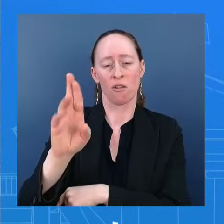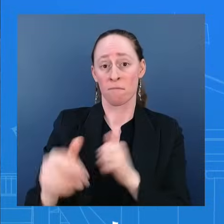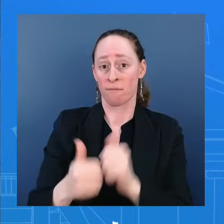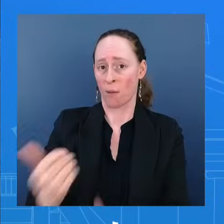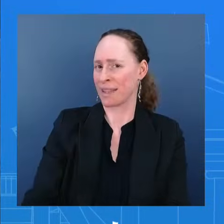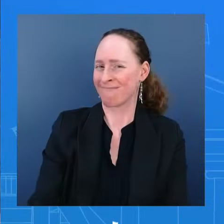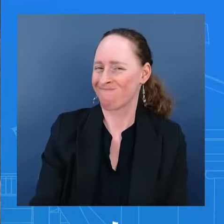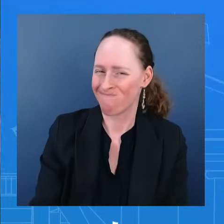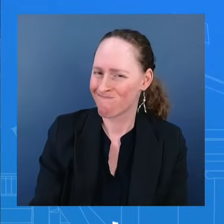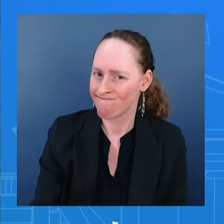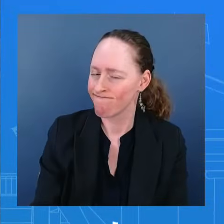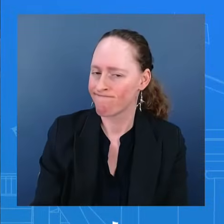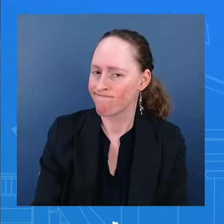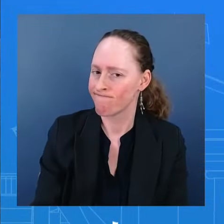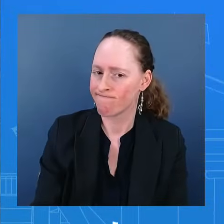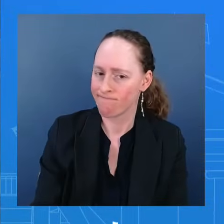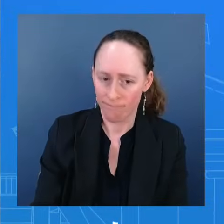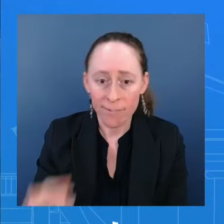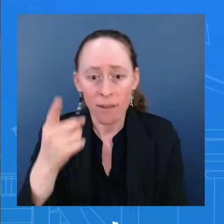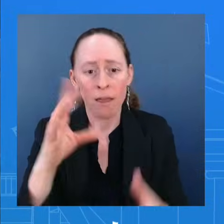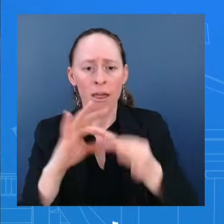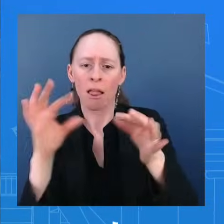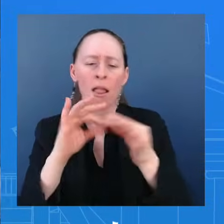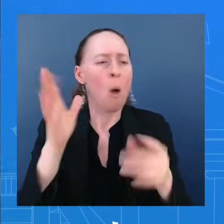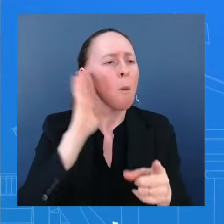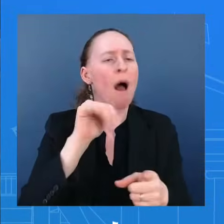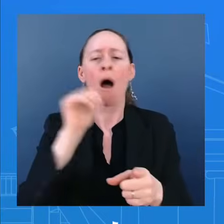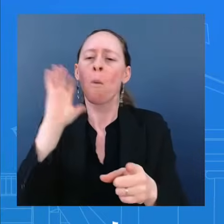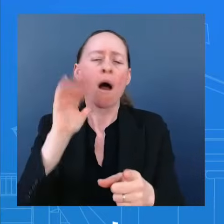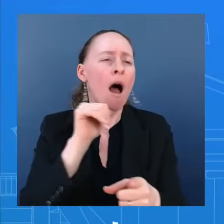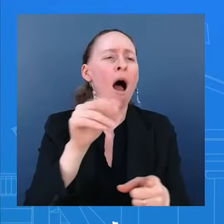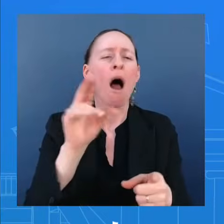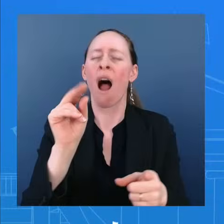is to those Americans. Ms. Jean-Pierre: I mean, I'd just go back to his statement